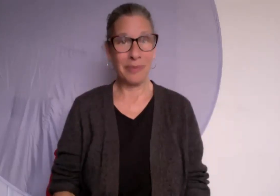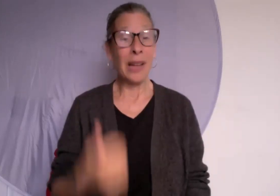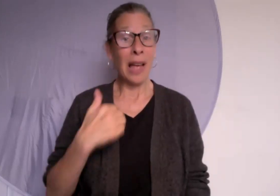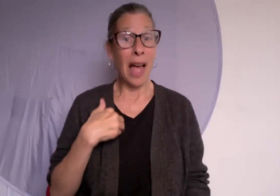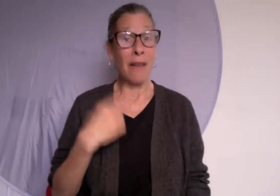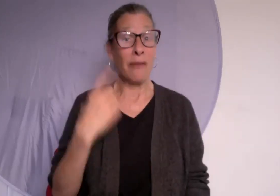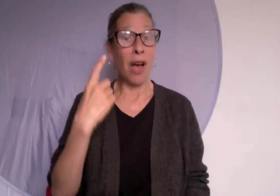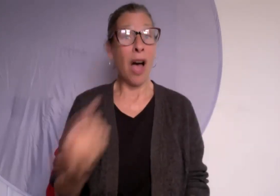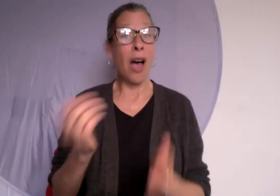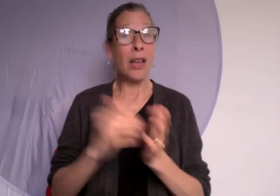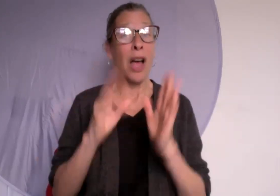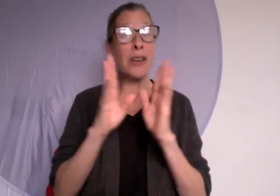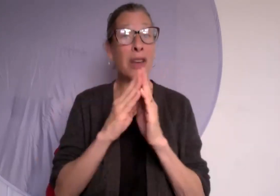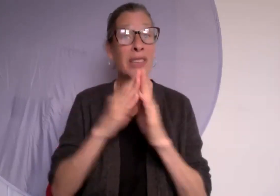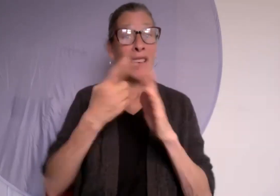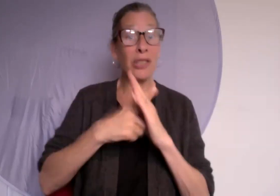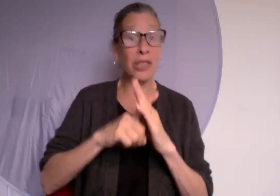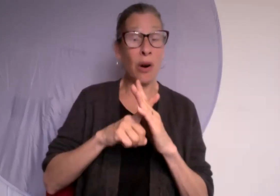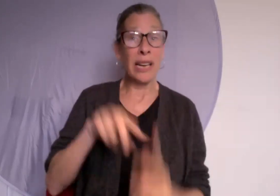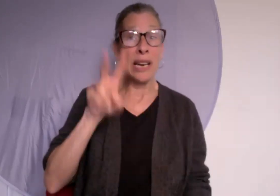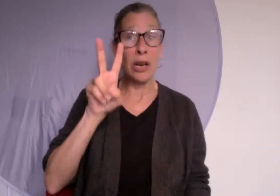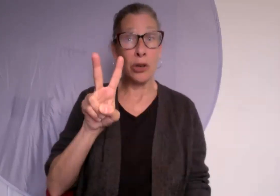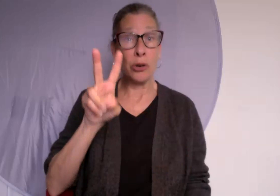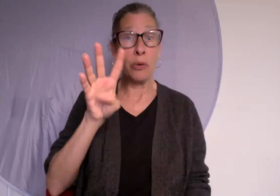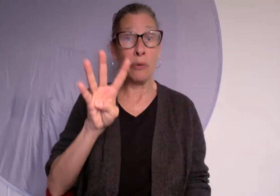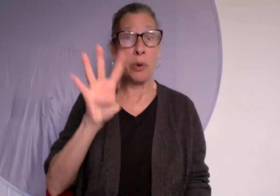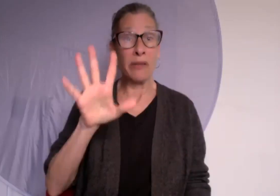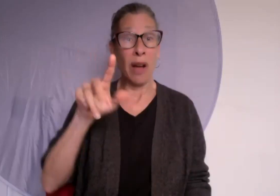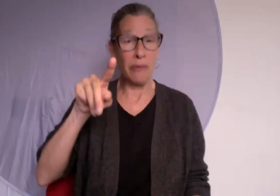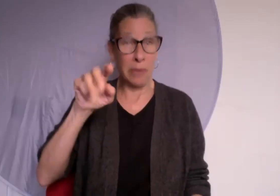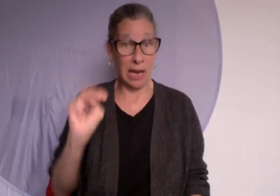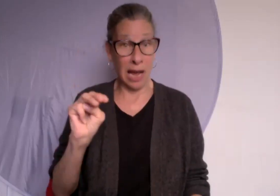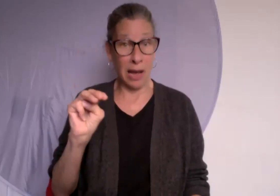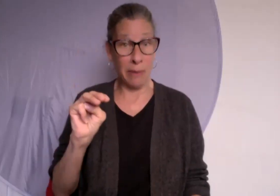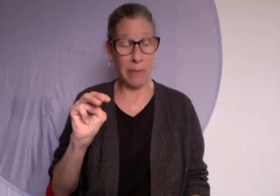session starting at 2:45pm. And that session is titled